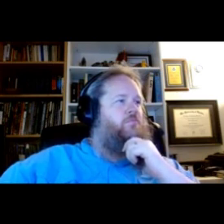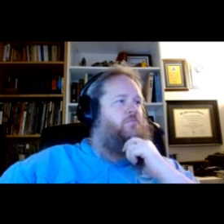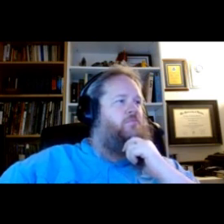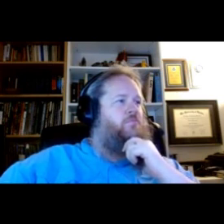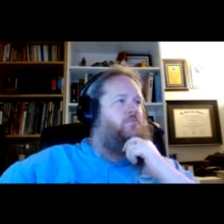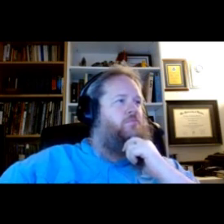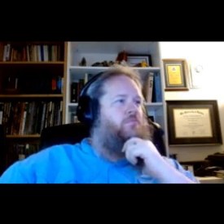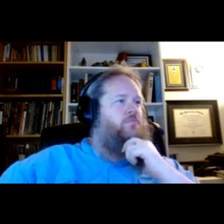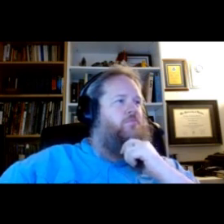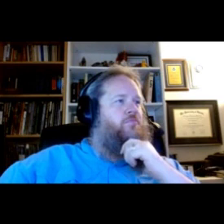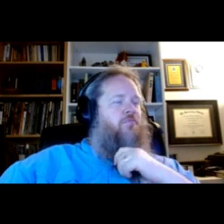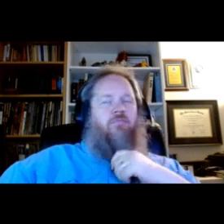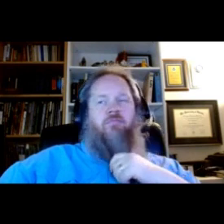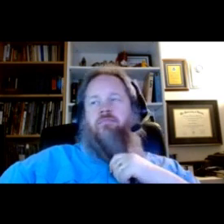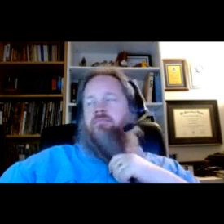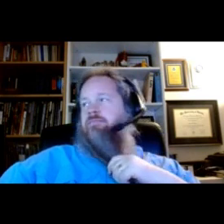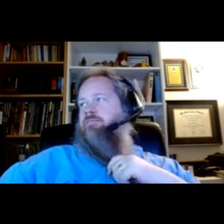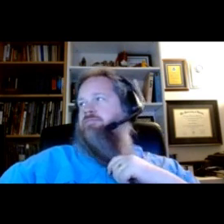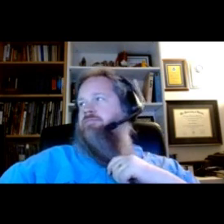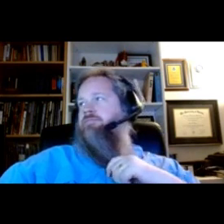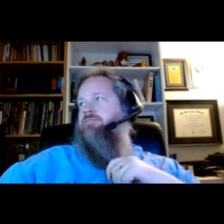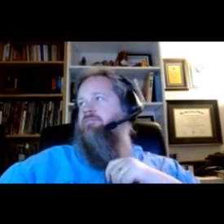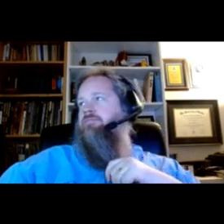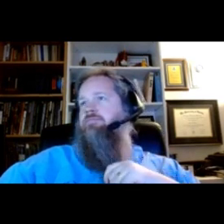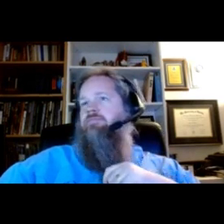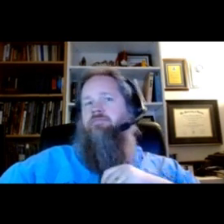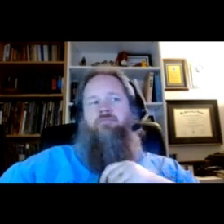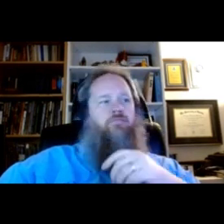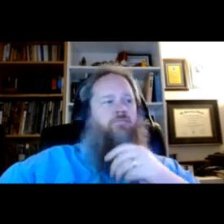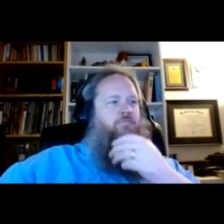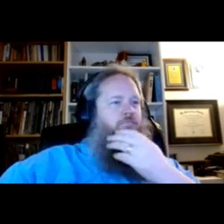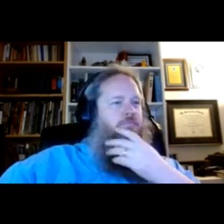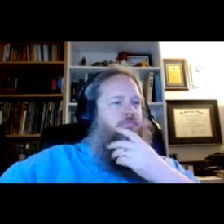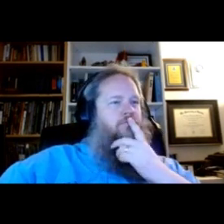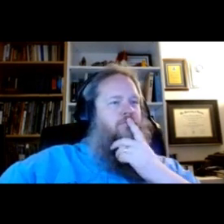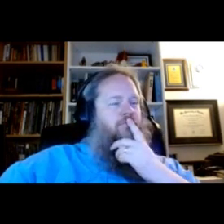dropped in the chat, we'll make sure that that's available after the webinar as well as the recordings.